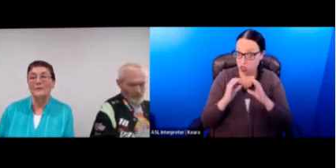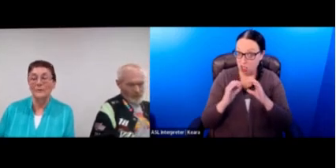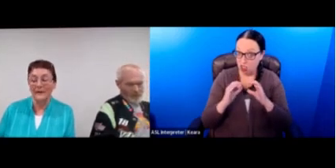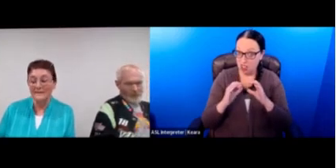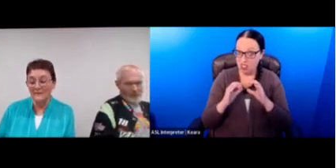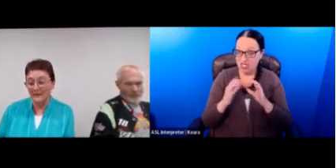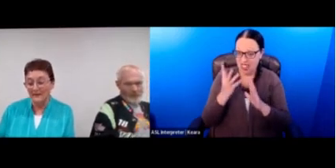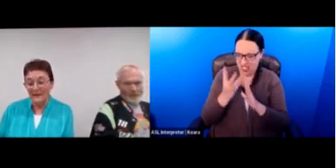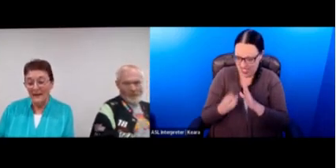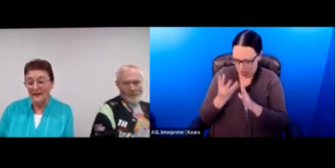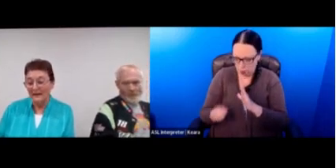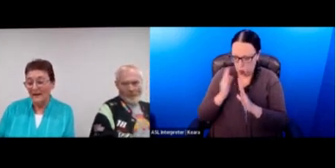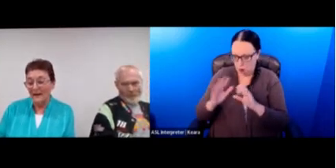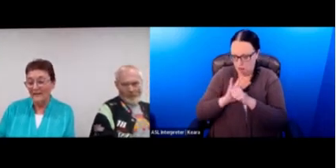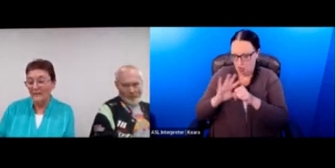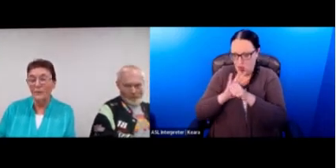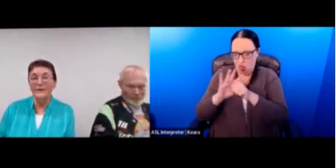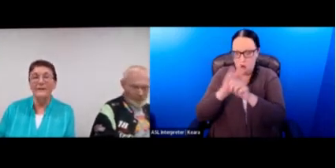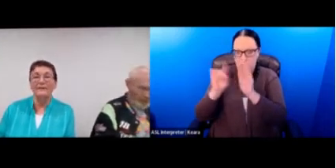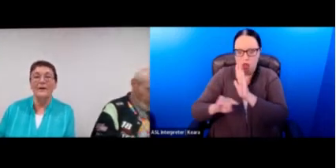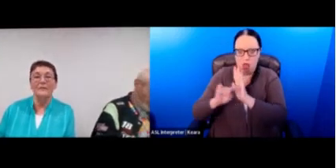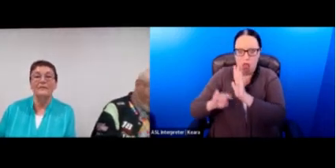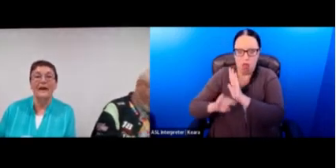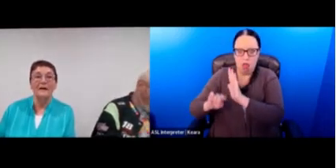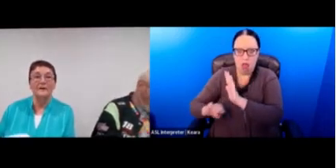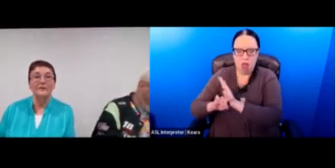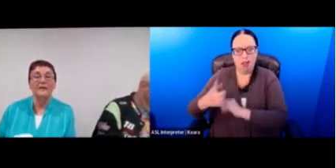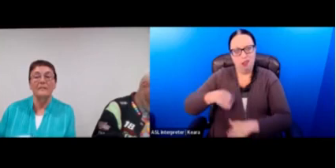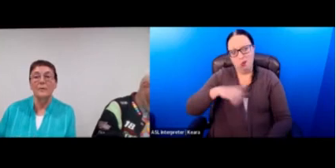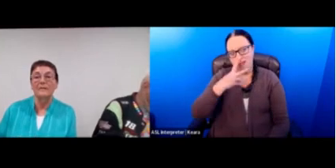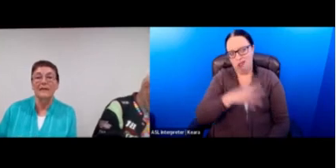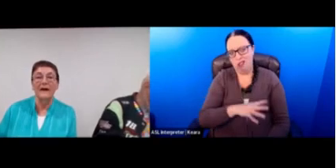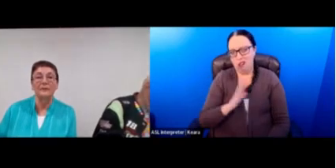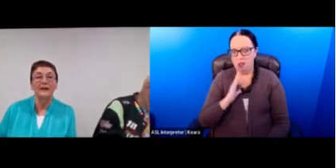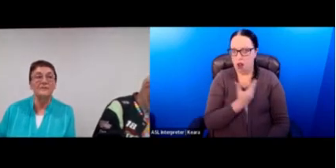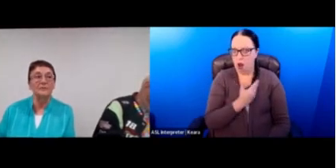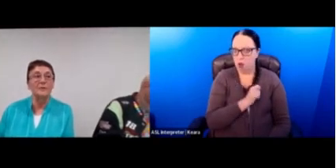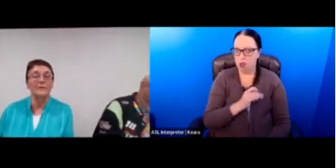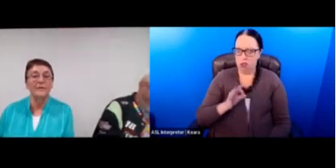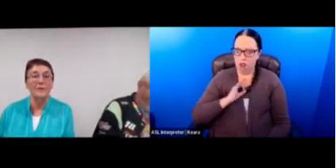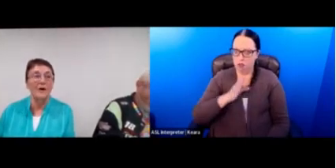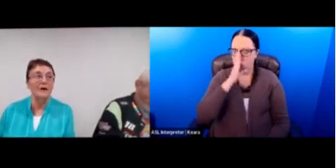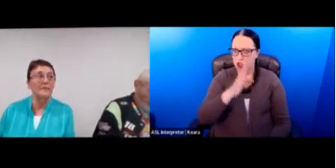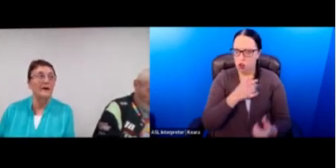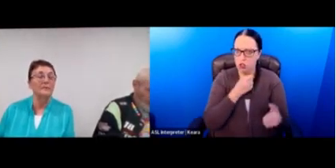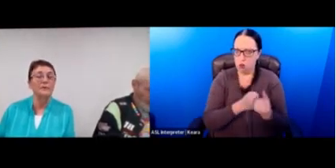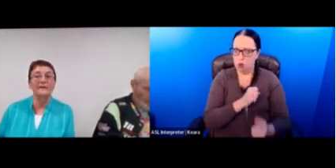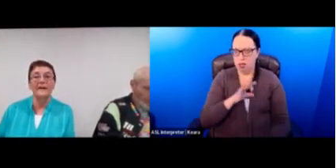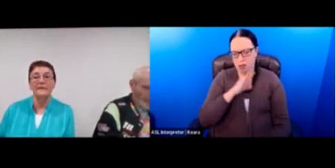filled with negativity. And in our case, we neglected our own staff, our direct support staff, we kind of told them what was going on. But we didn't have